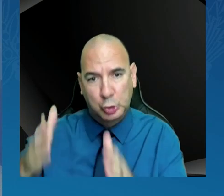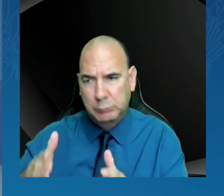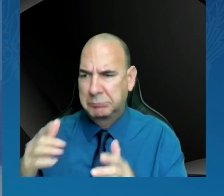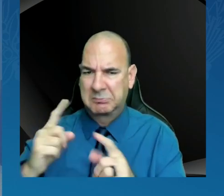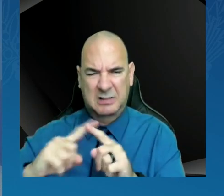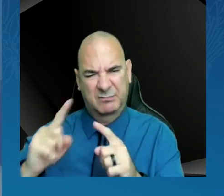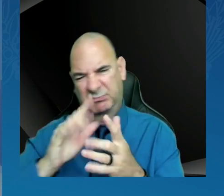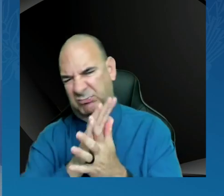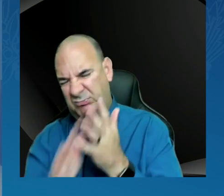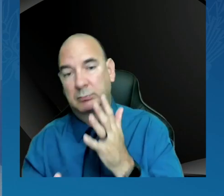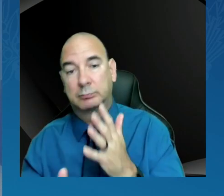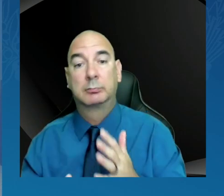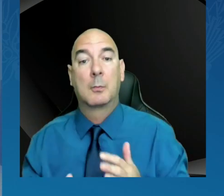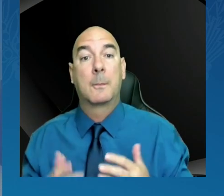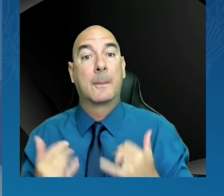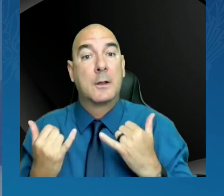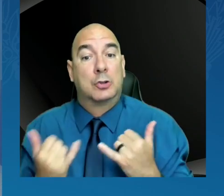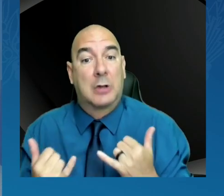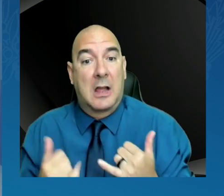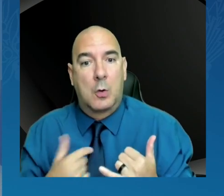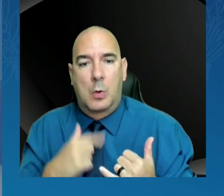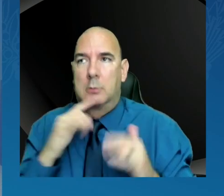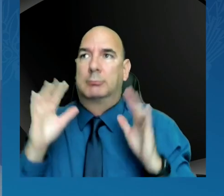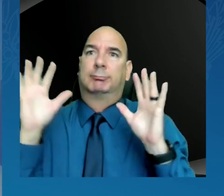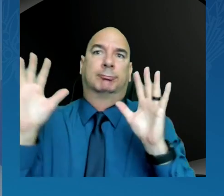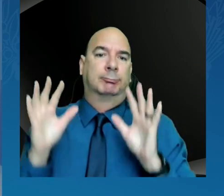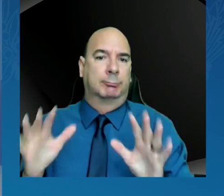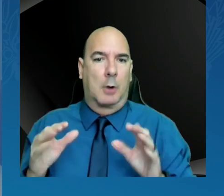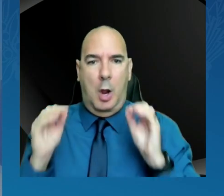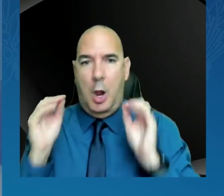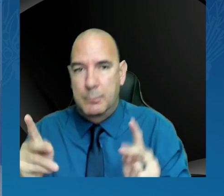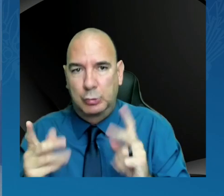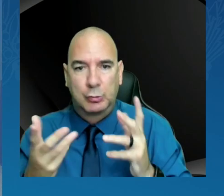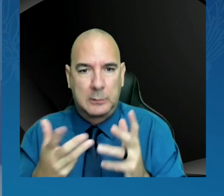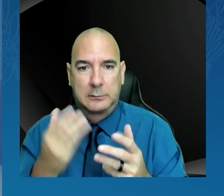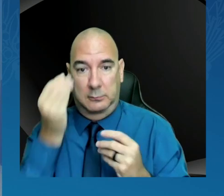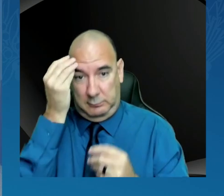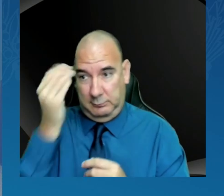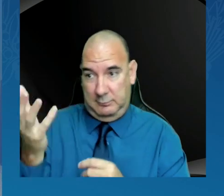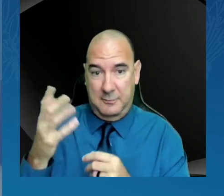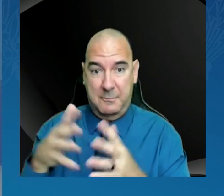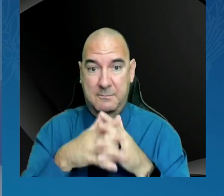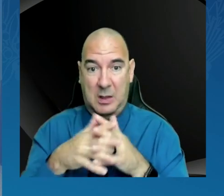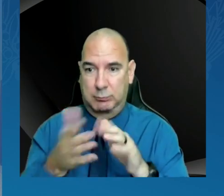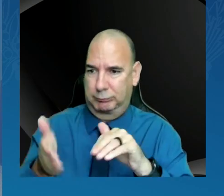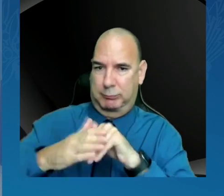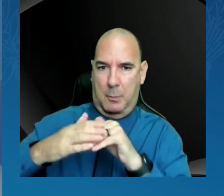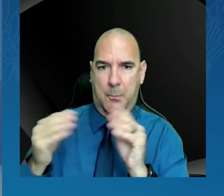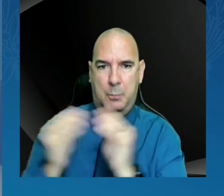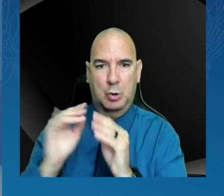We've added more jobs for our economy than any other time on record. Over 9 million jobs since President Biden took office,